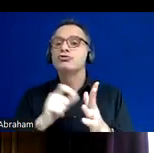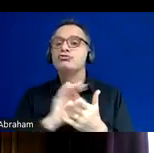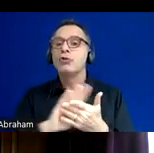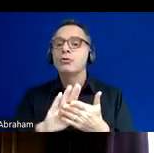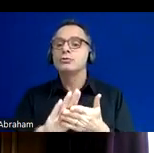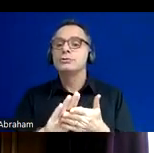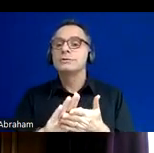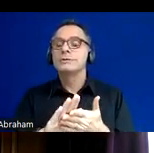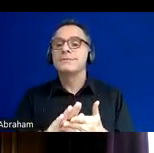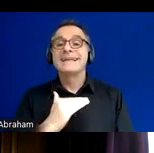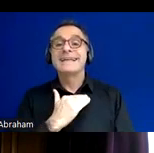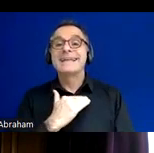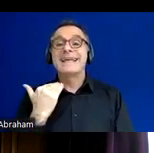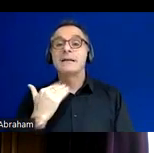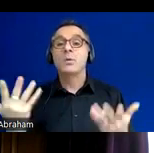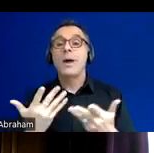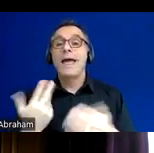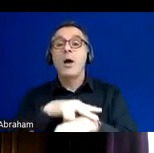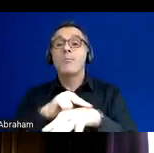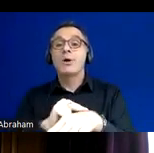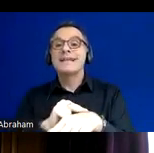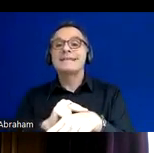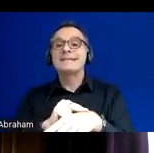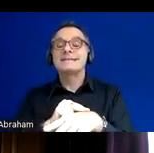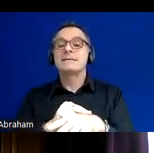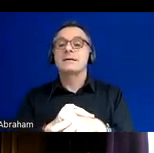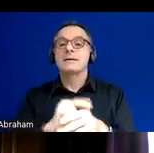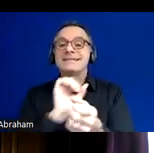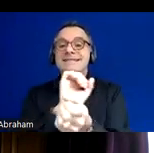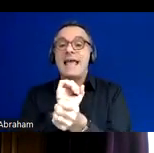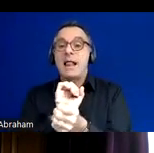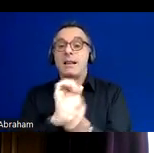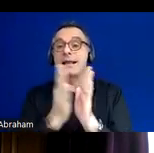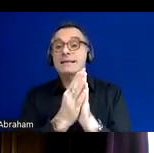in a police cell, so it's an example of police brutality which happened over 40 years ago now,